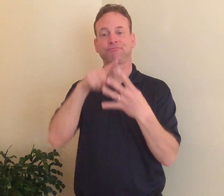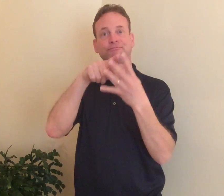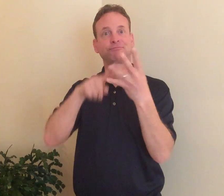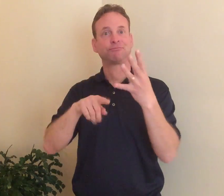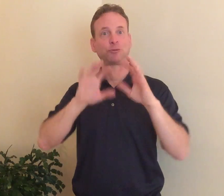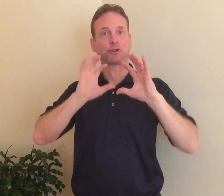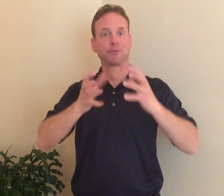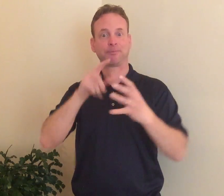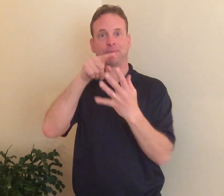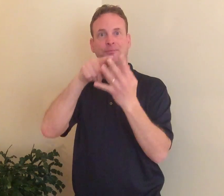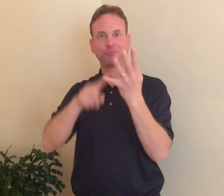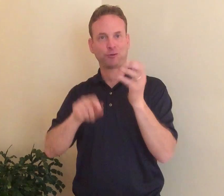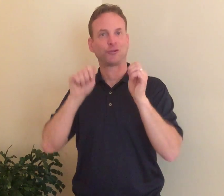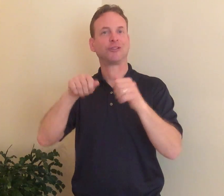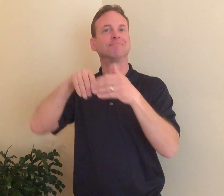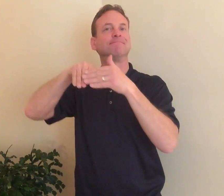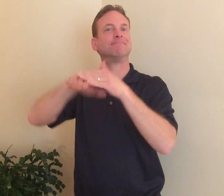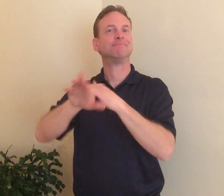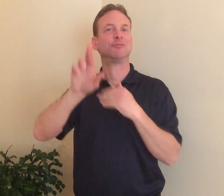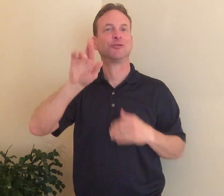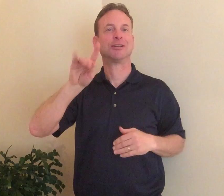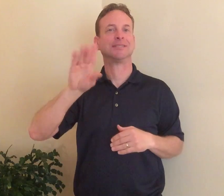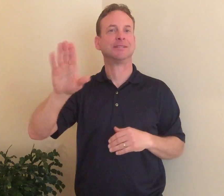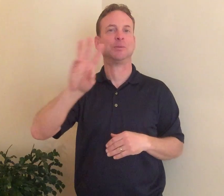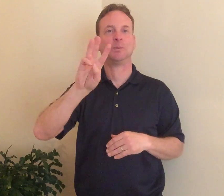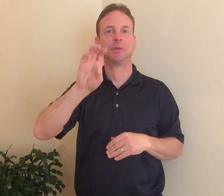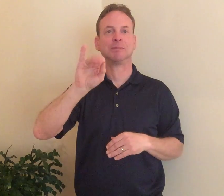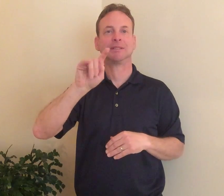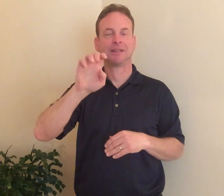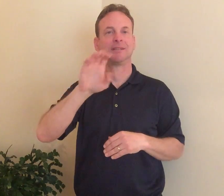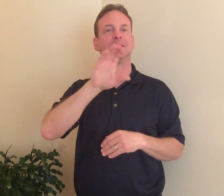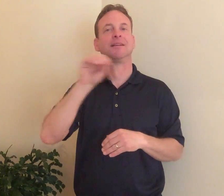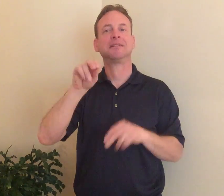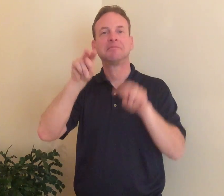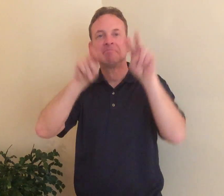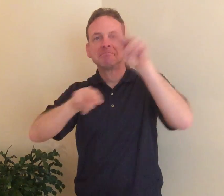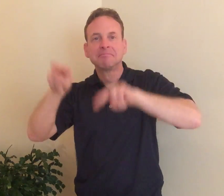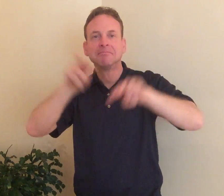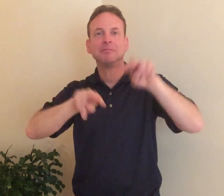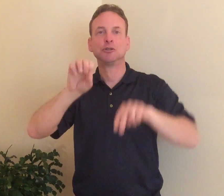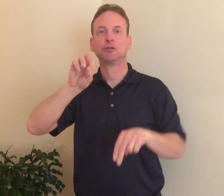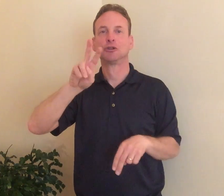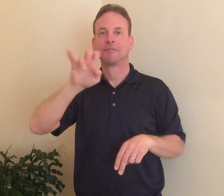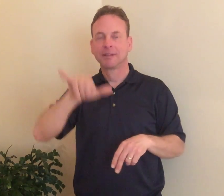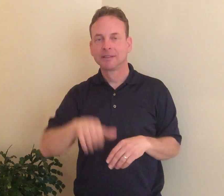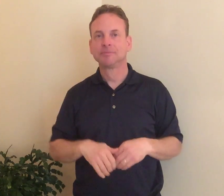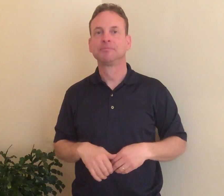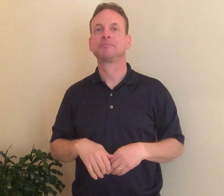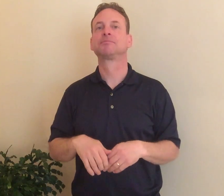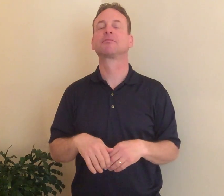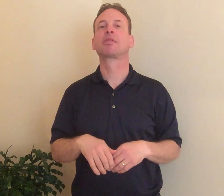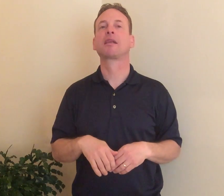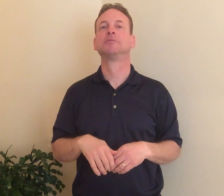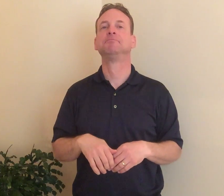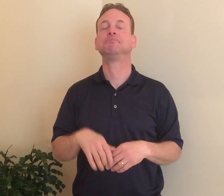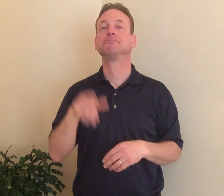The four groups could go into RID's website and see the survey.